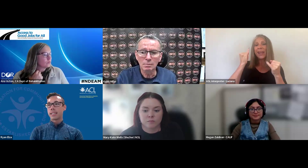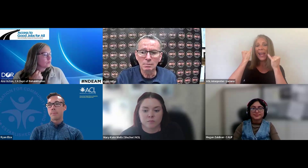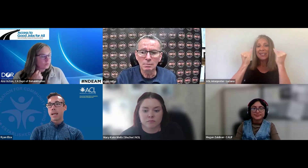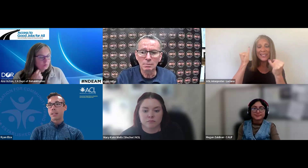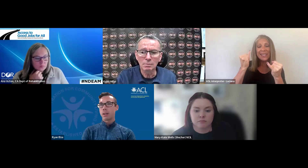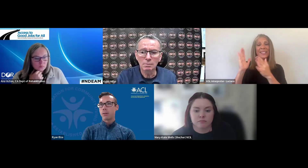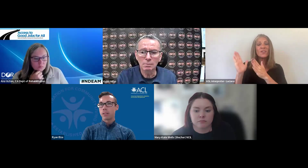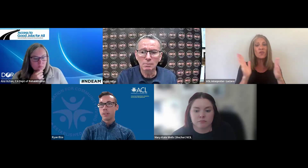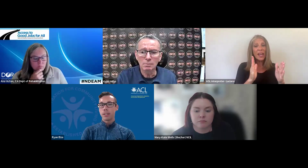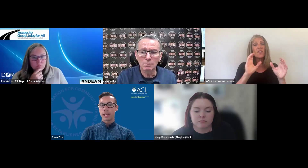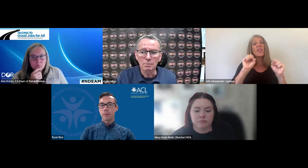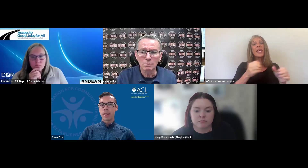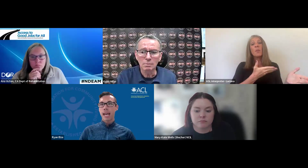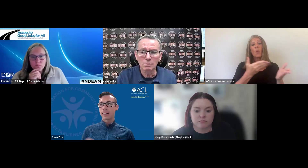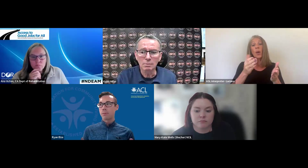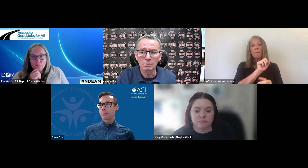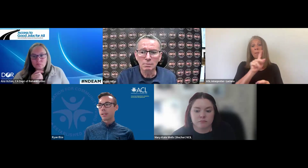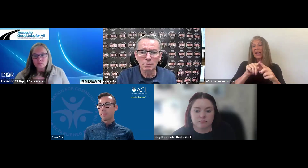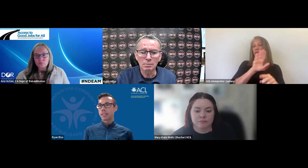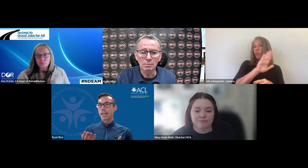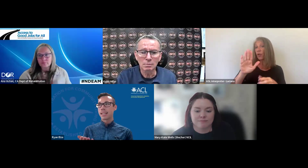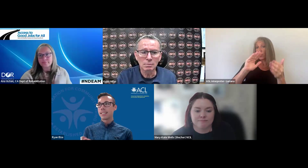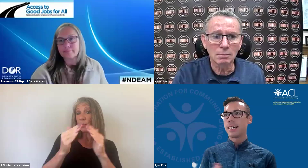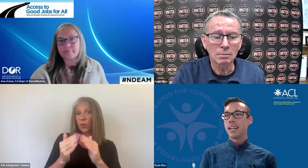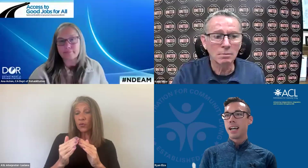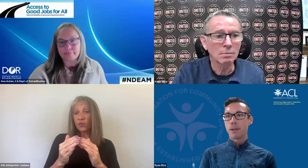they can take back to their own communities. With that, can you bring up the slides?